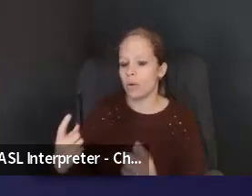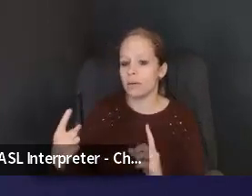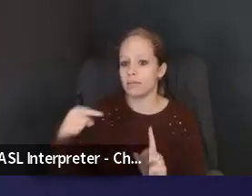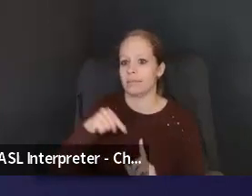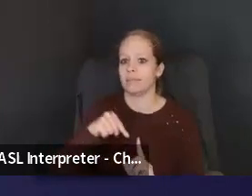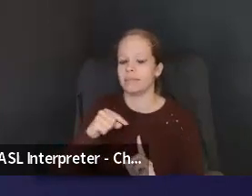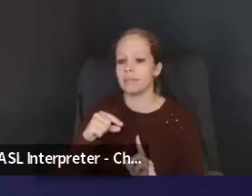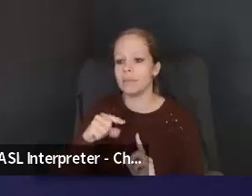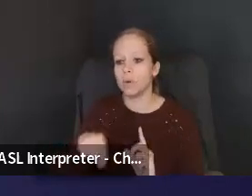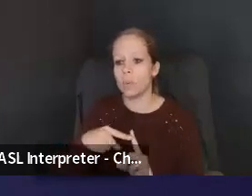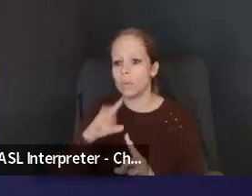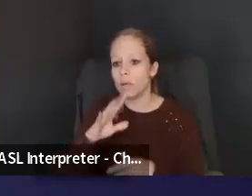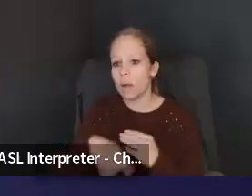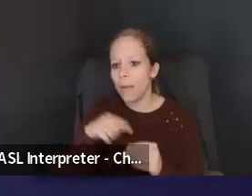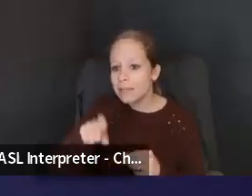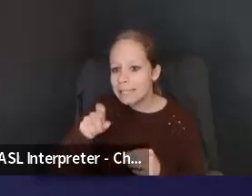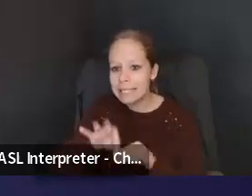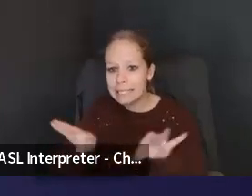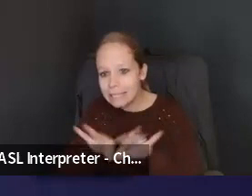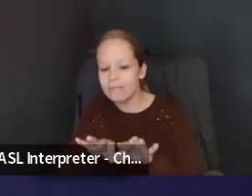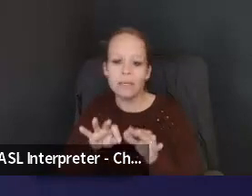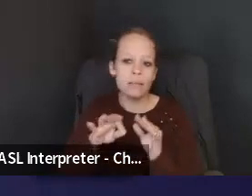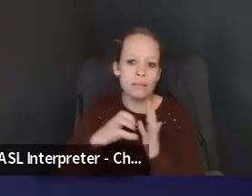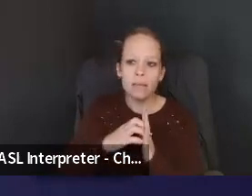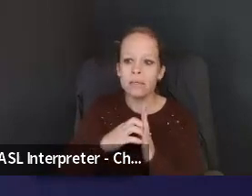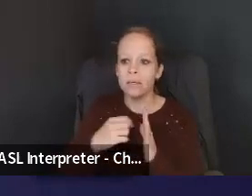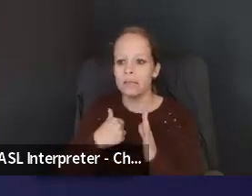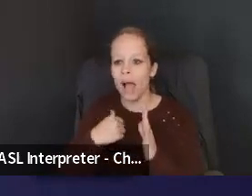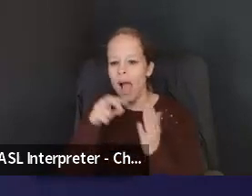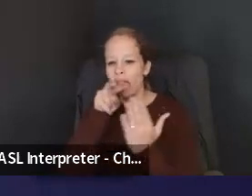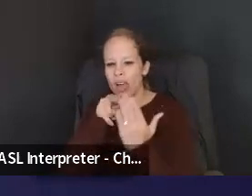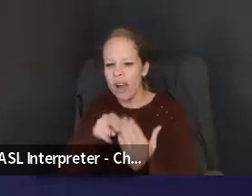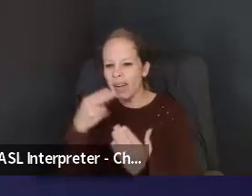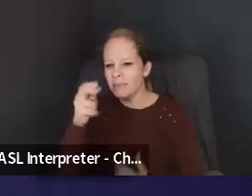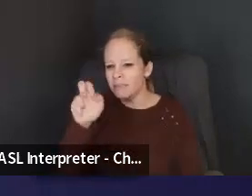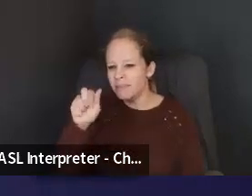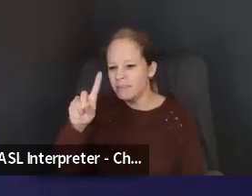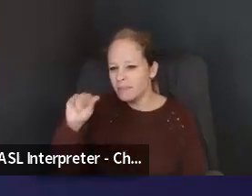need and significant sections I always look at what the headings are in the RFP. Like, go with